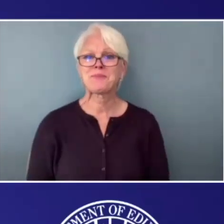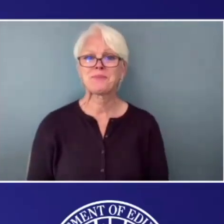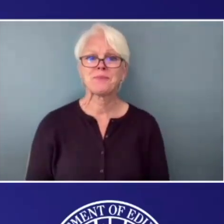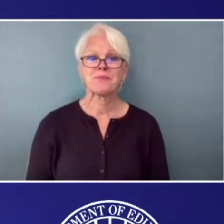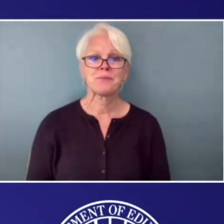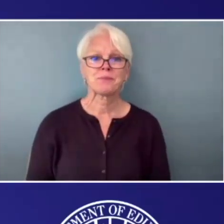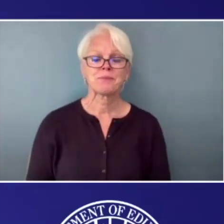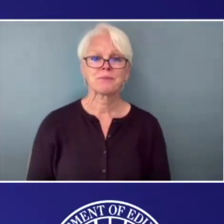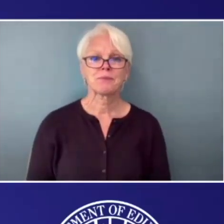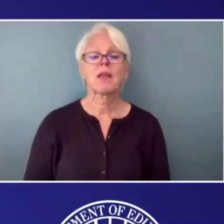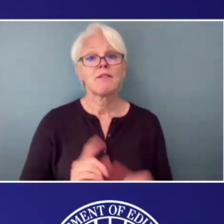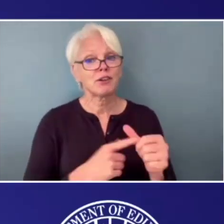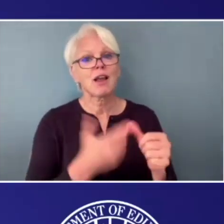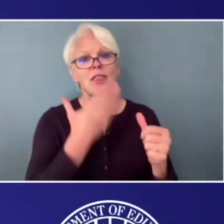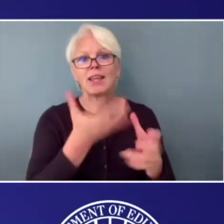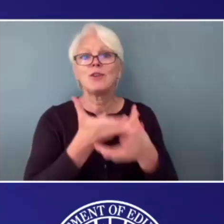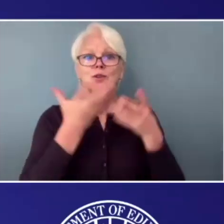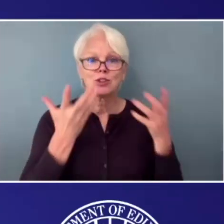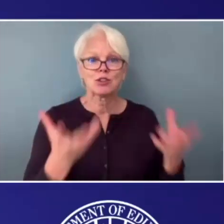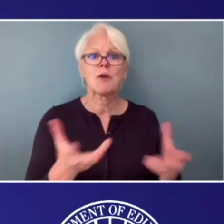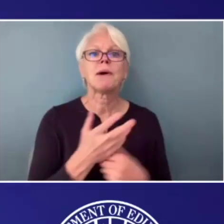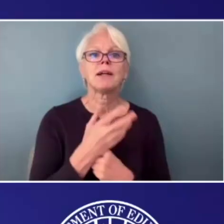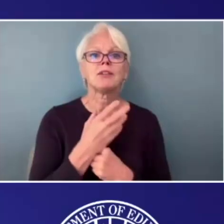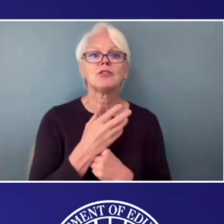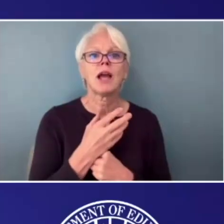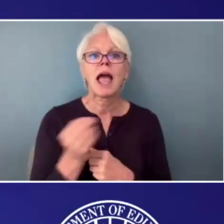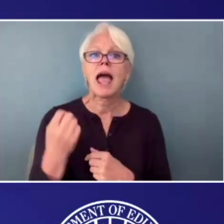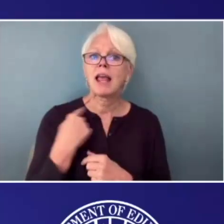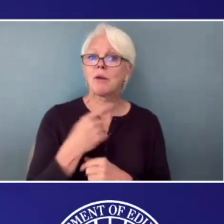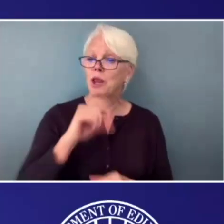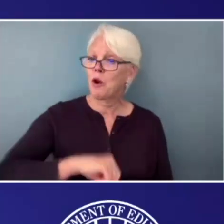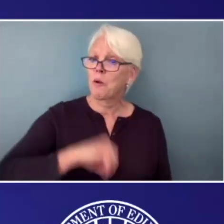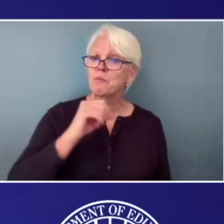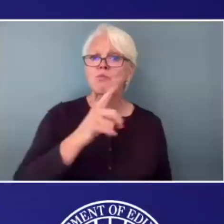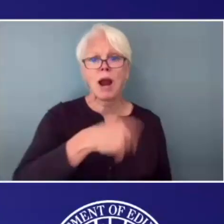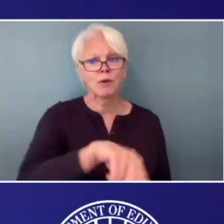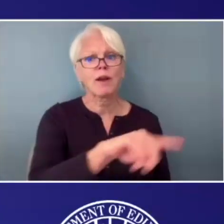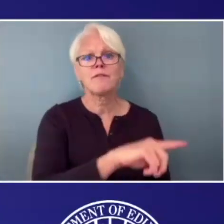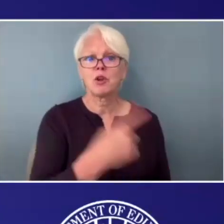First of all, thank you so much, and we're very proud of you for you meeting